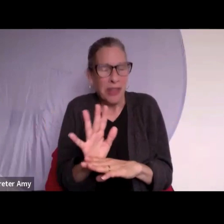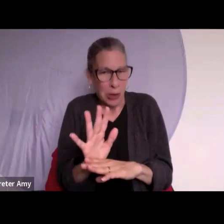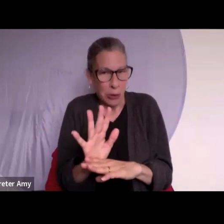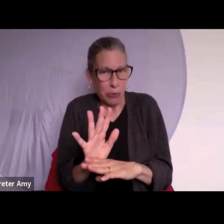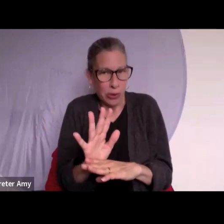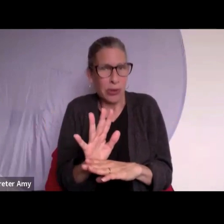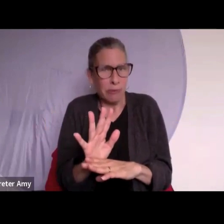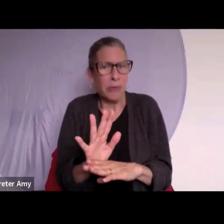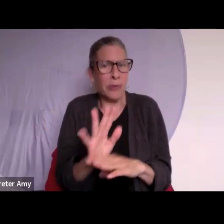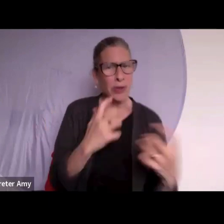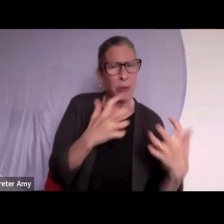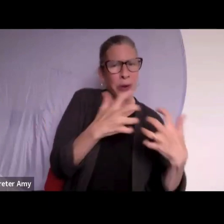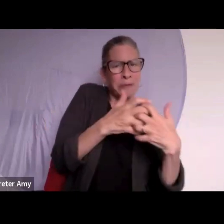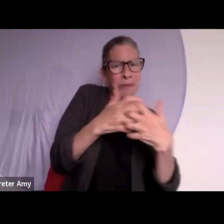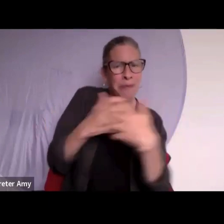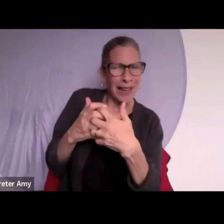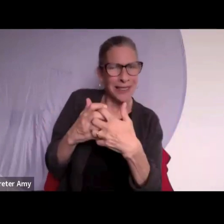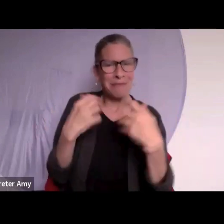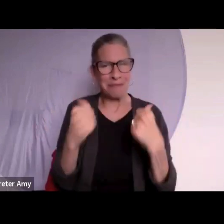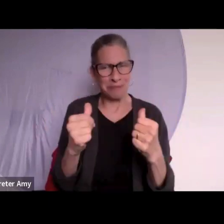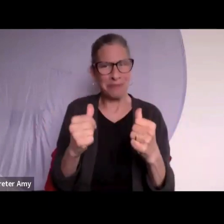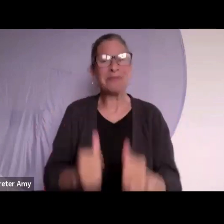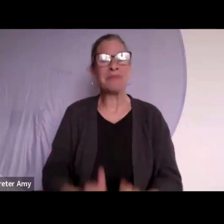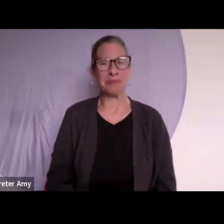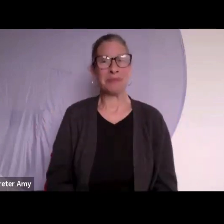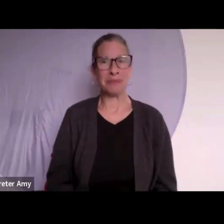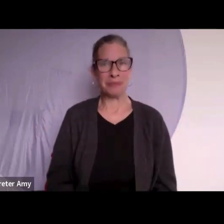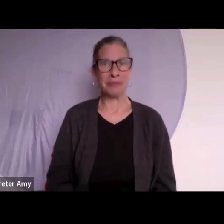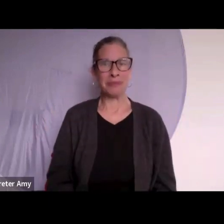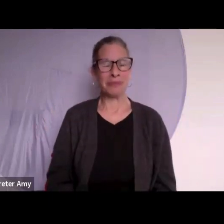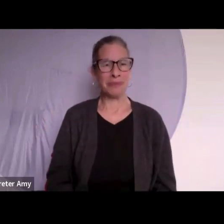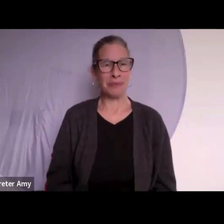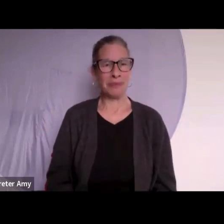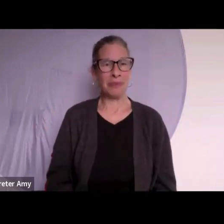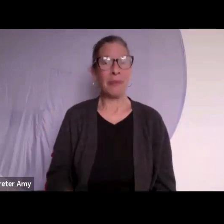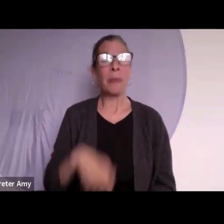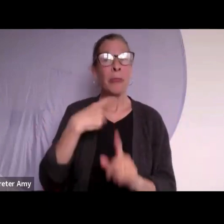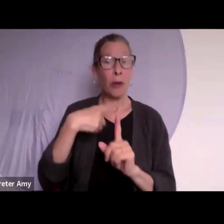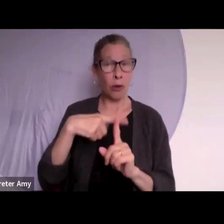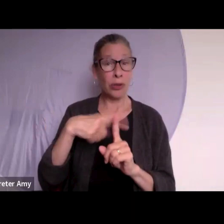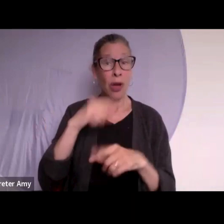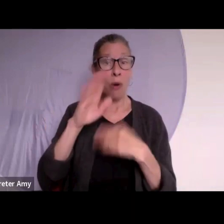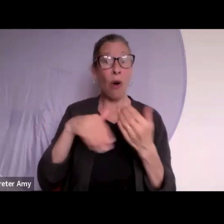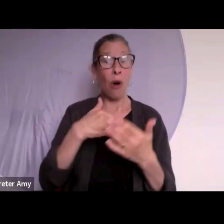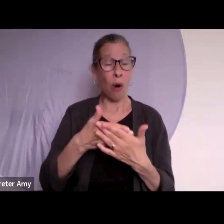presented. So you should know also all of our codes for for